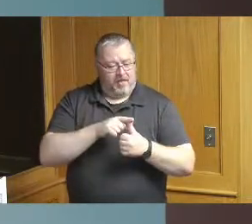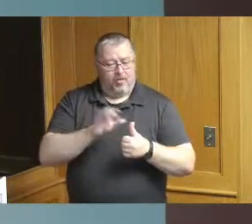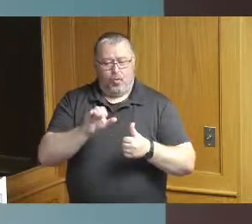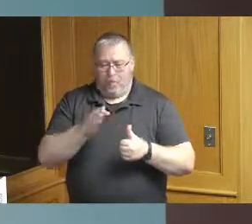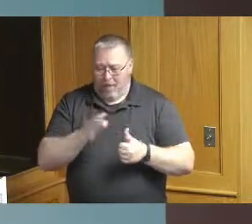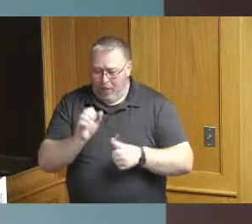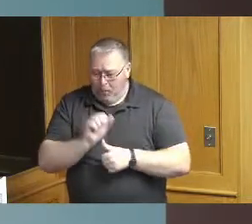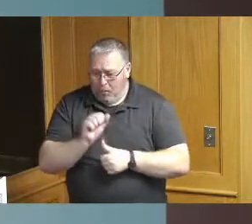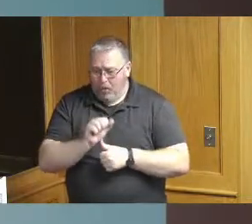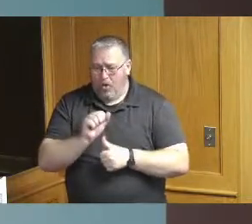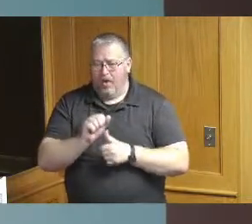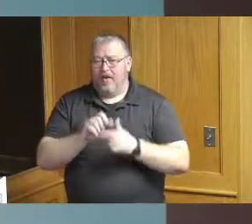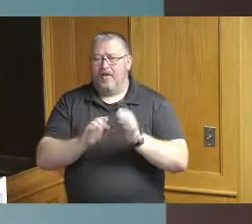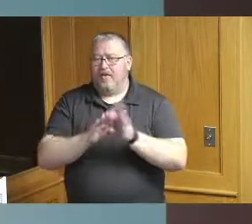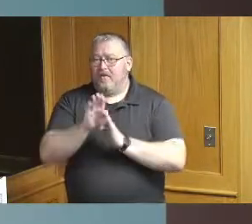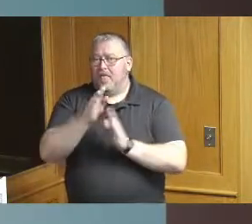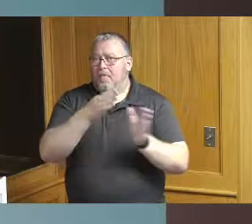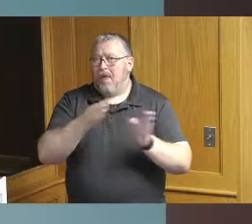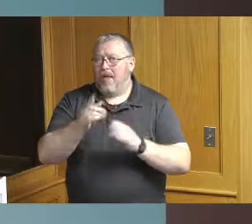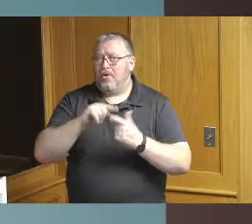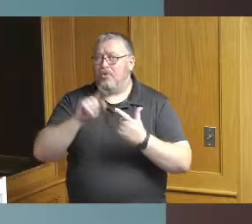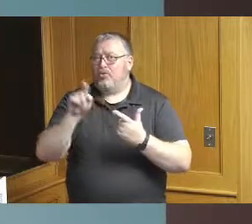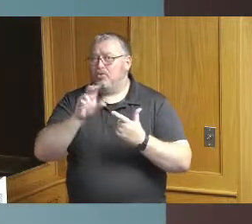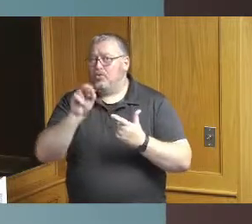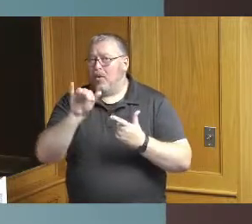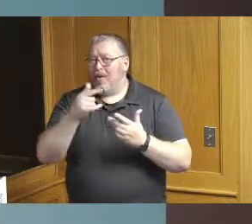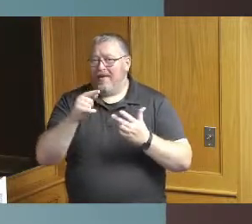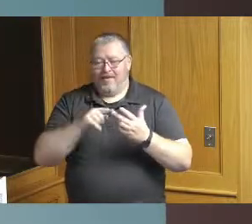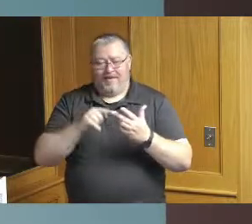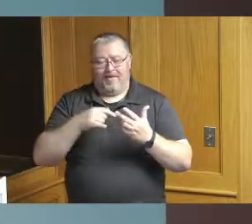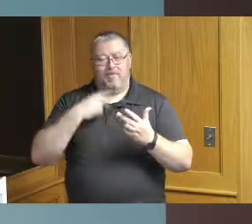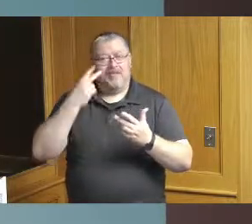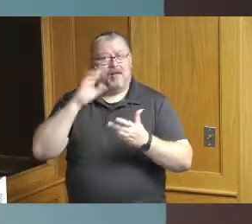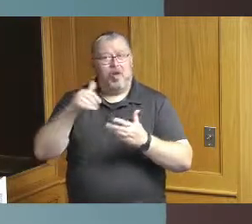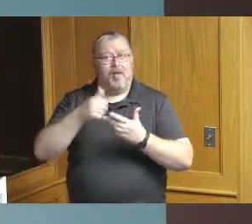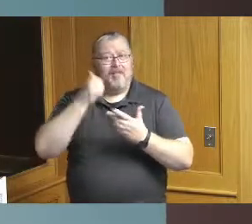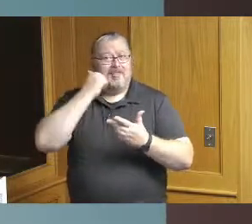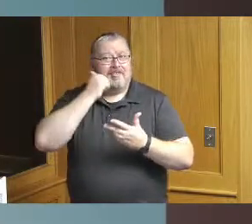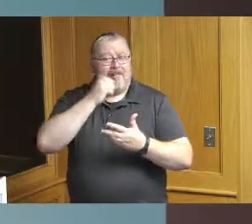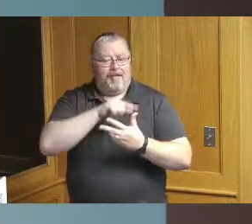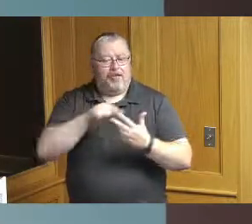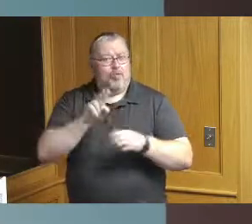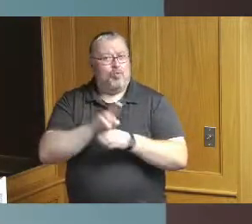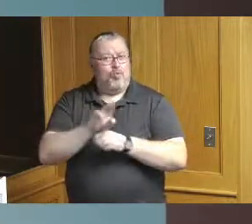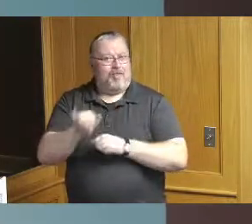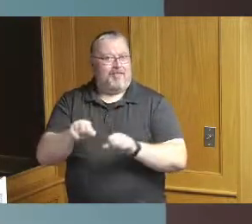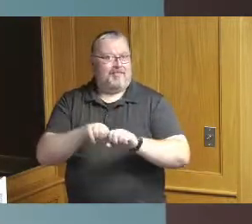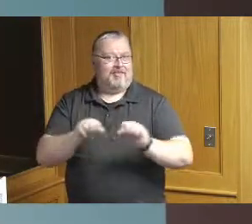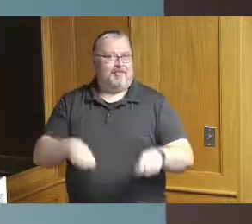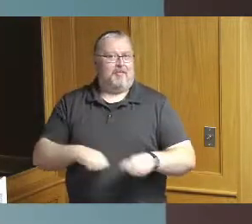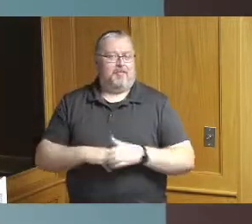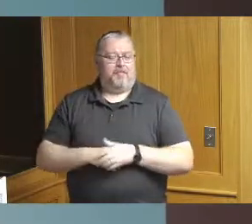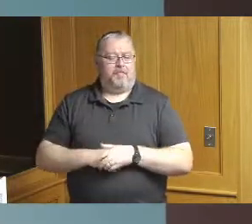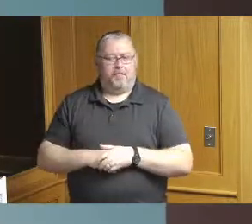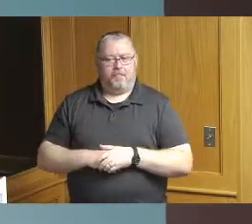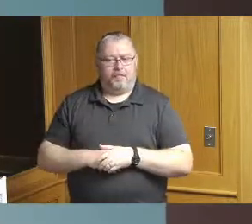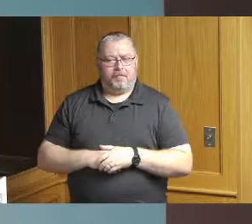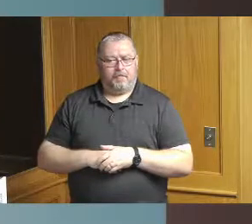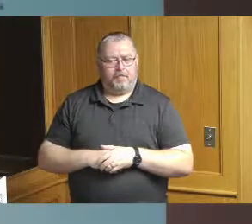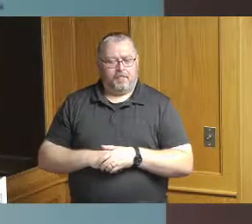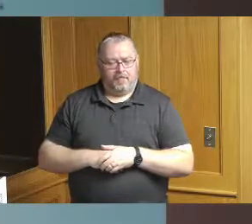improvement plans zoning and various building permits are all issued through the system